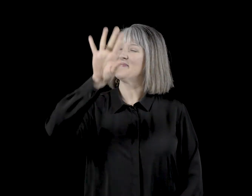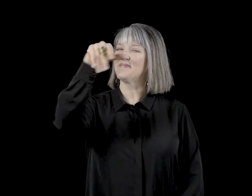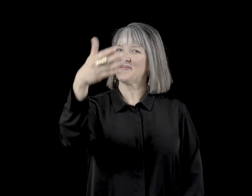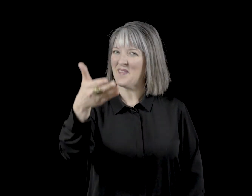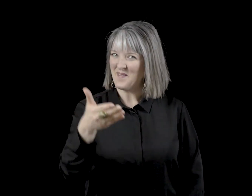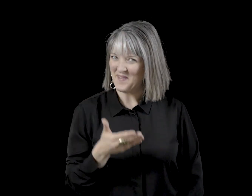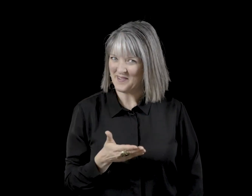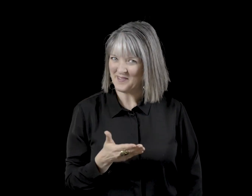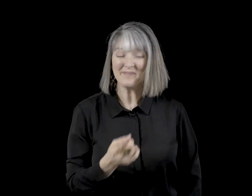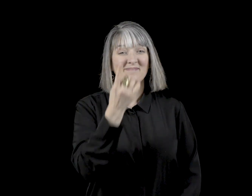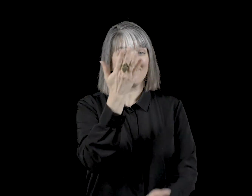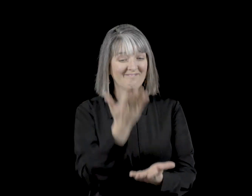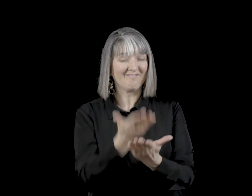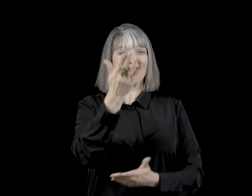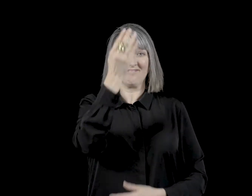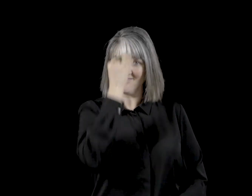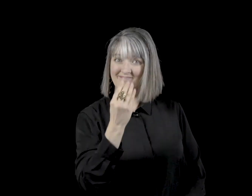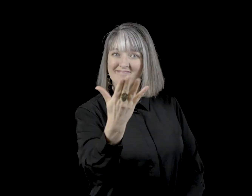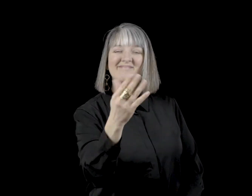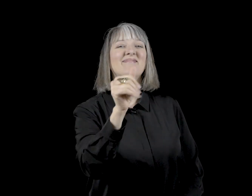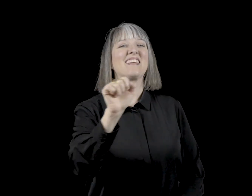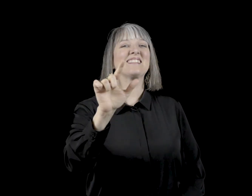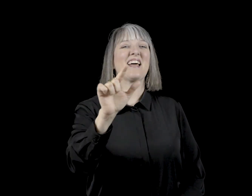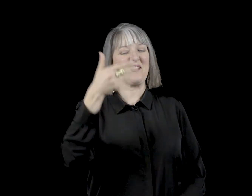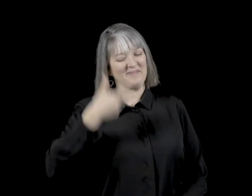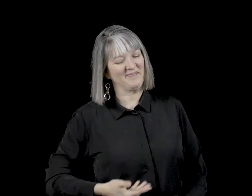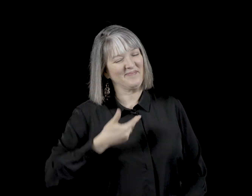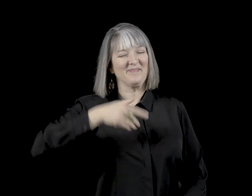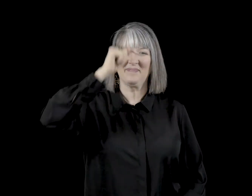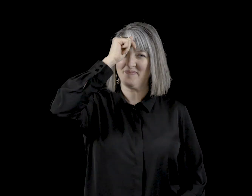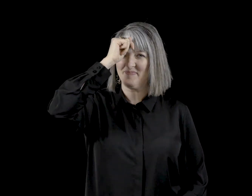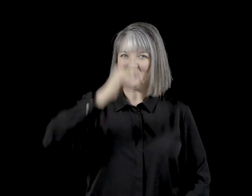Welcome to One Fact ASL! My name is Tammy Carpenter.